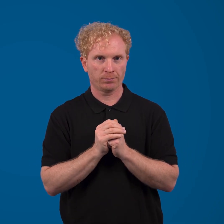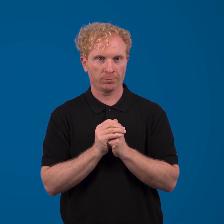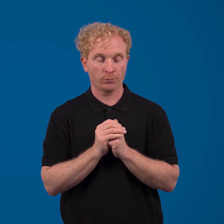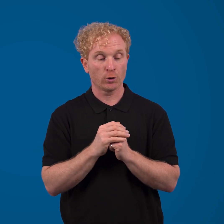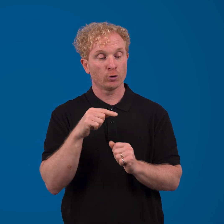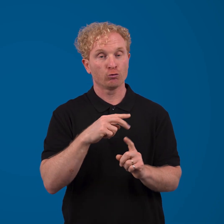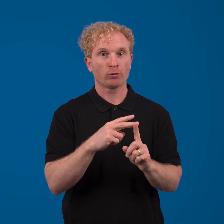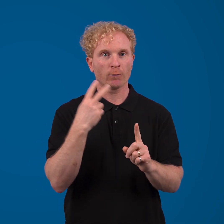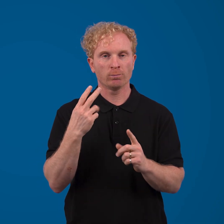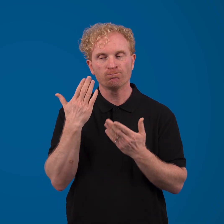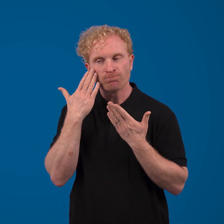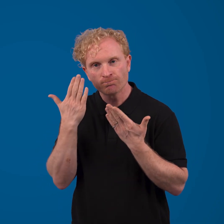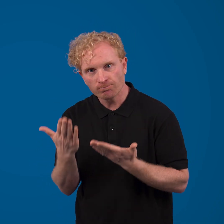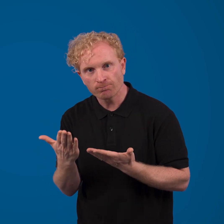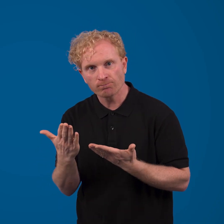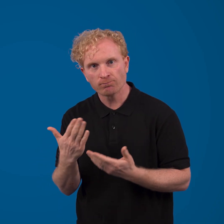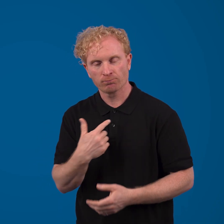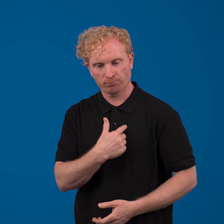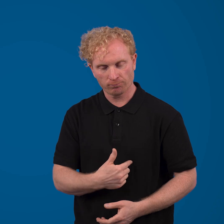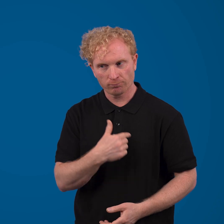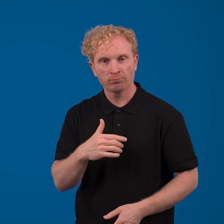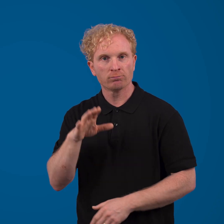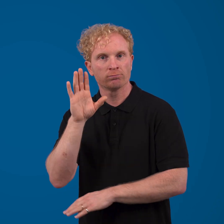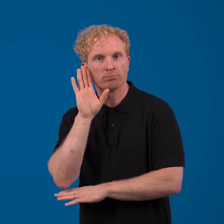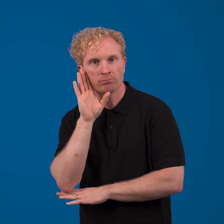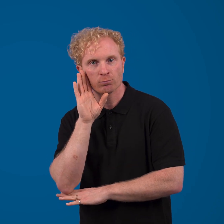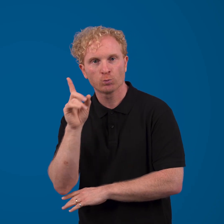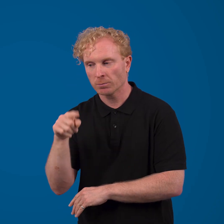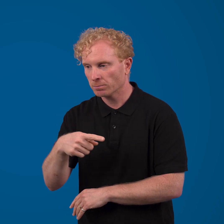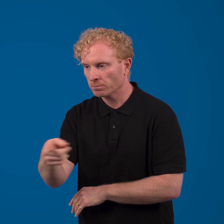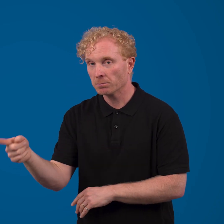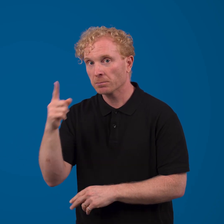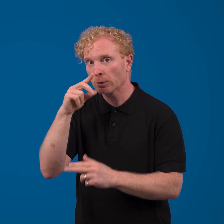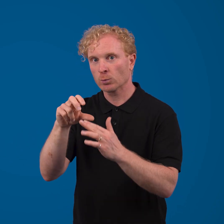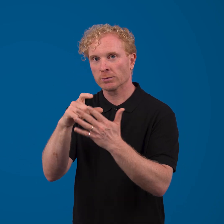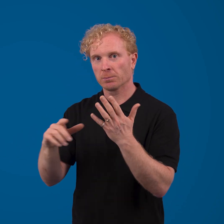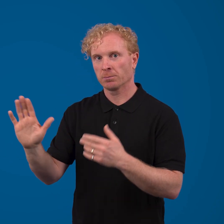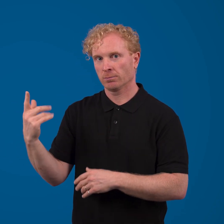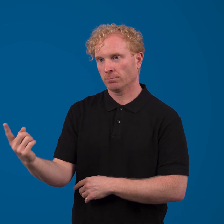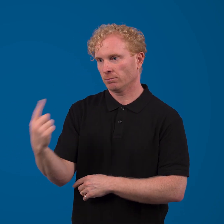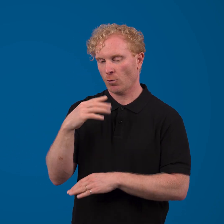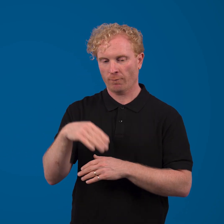The Review honours our commitment to listen to what people with disability have said